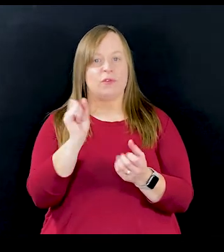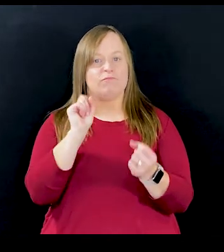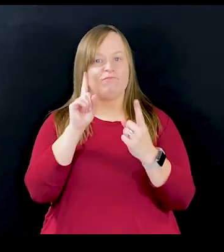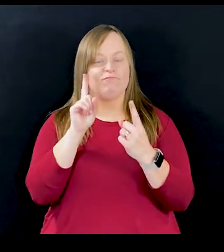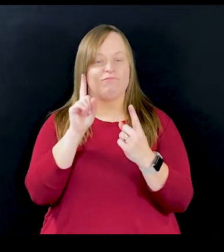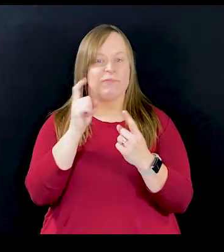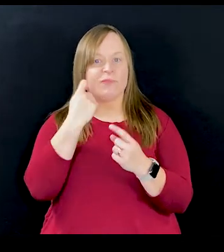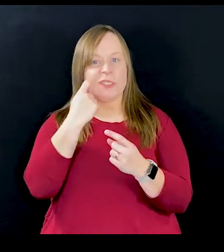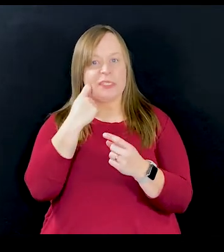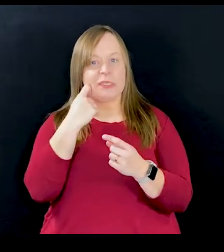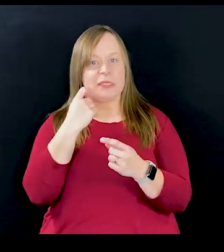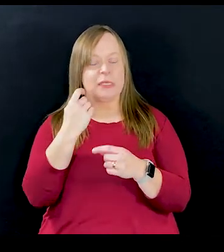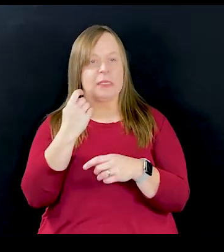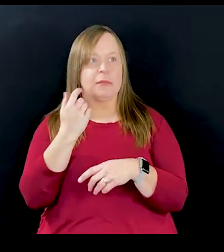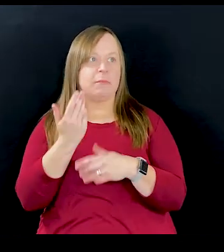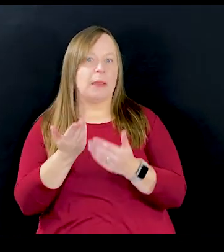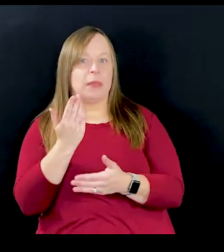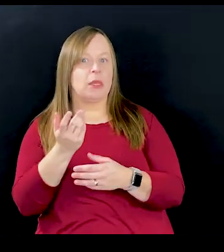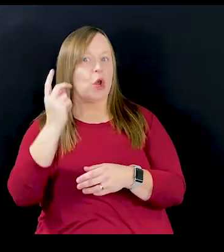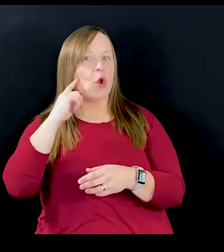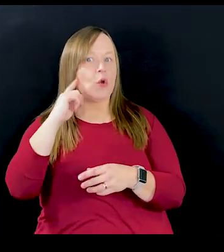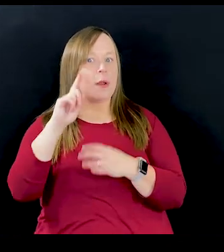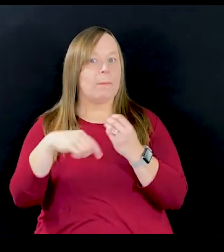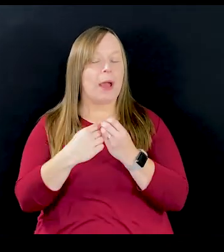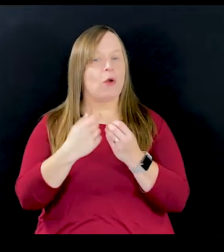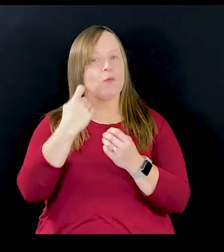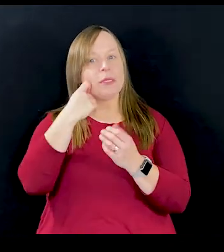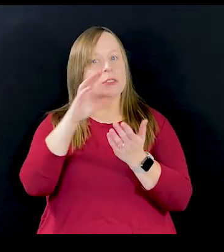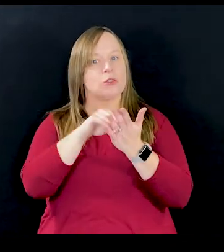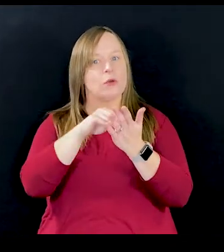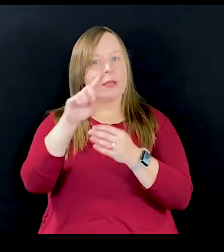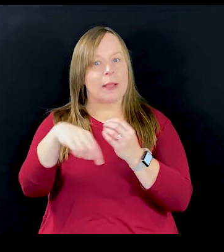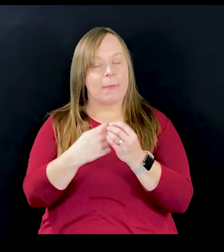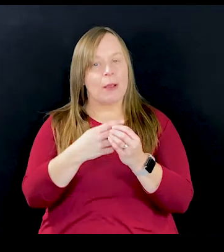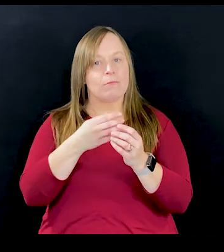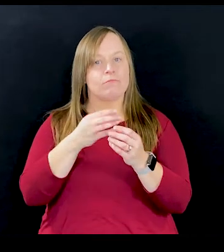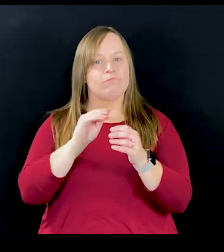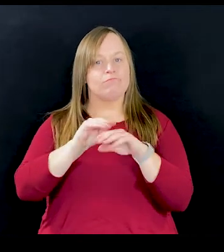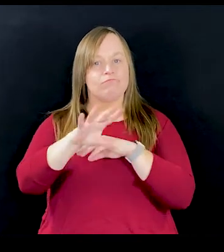have only recently heard of, or have been recently learning about.